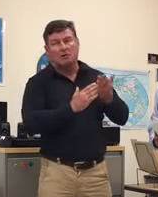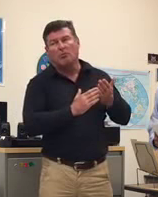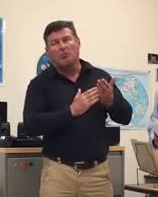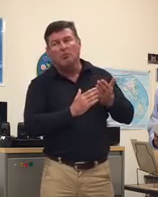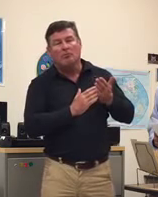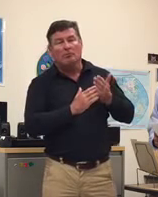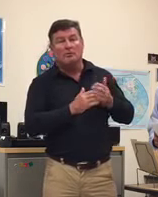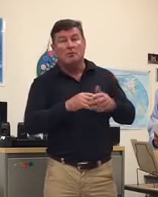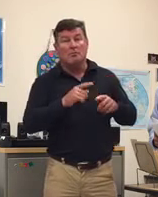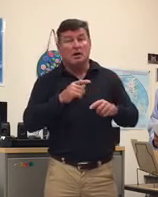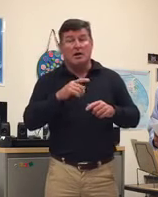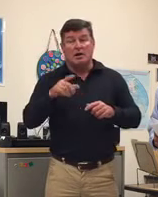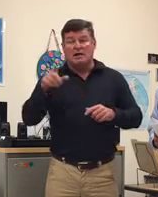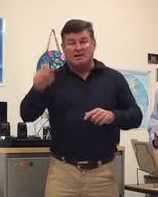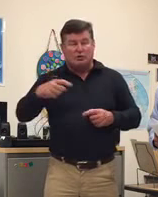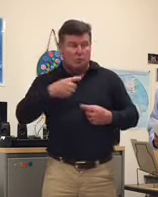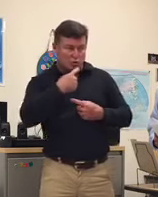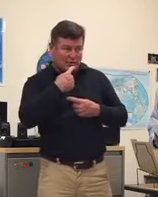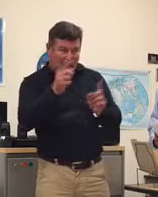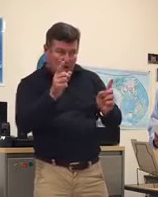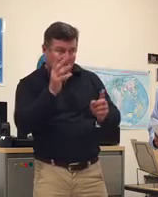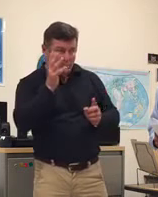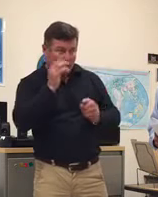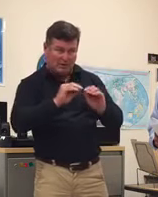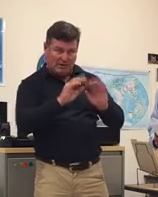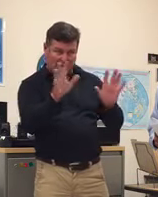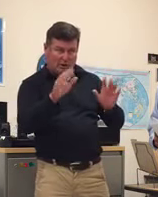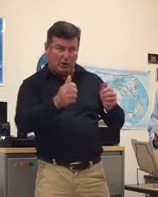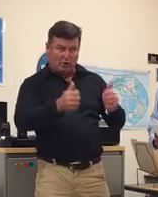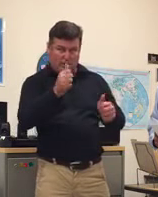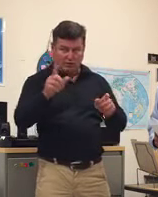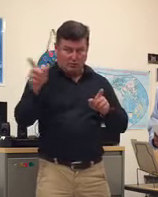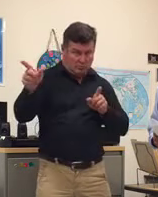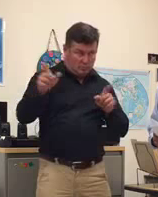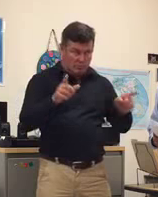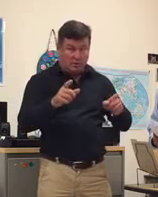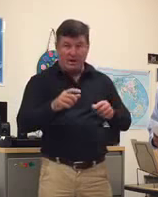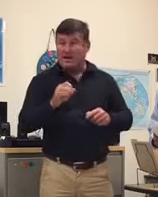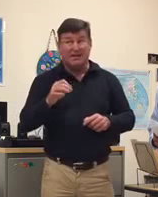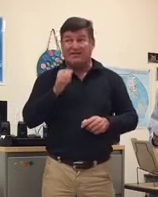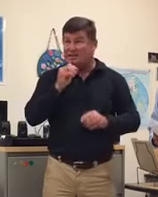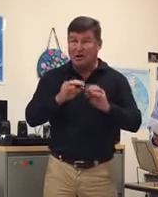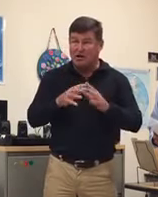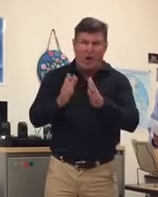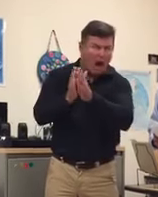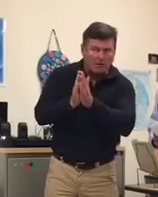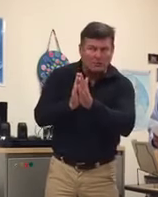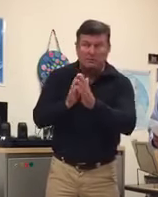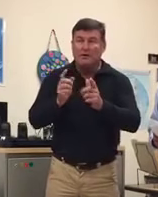only with other students with disabilities. That should always be made clear with a parent and if it's not, you should ask.